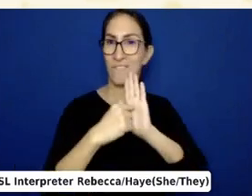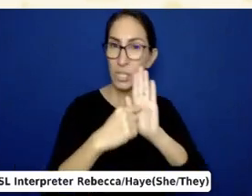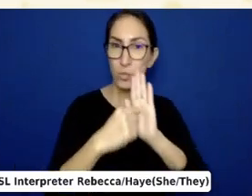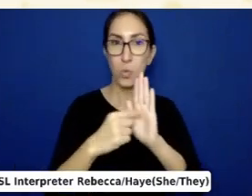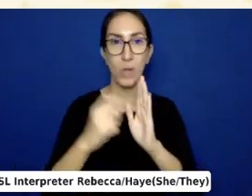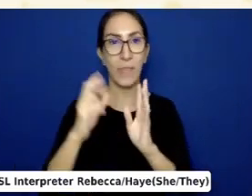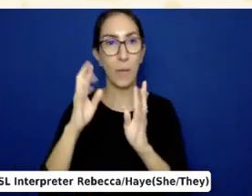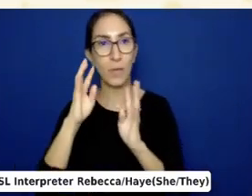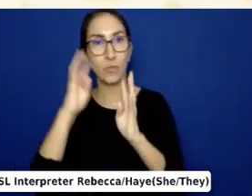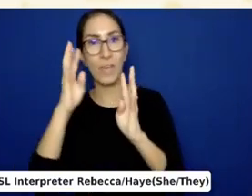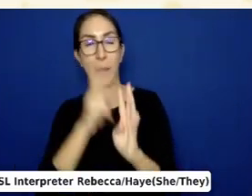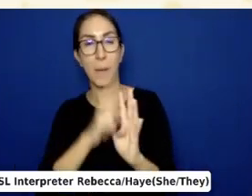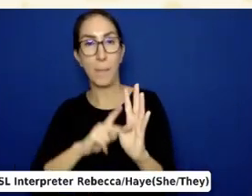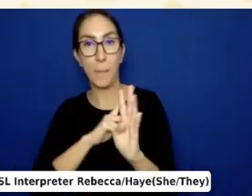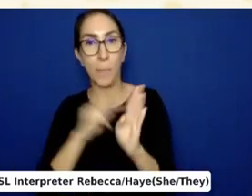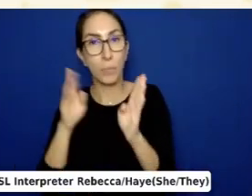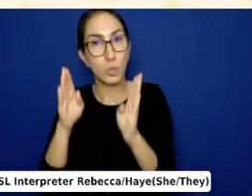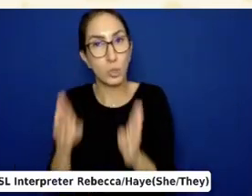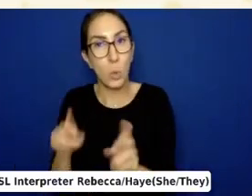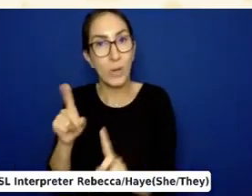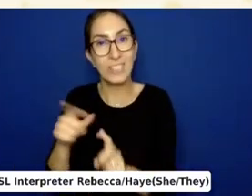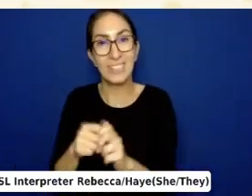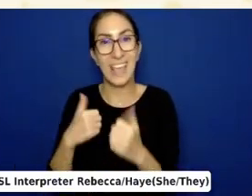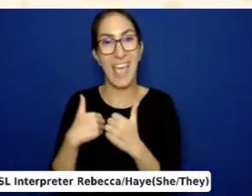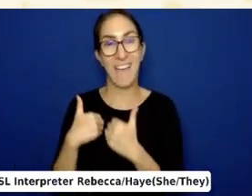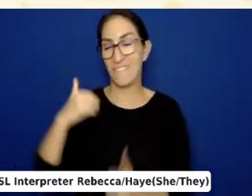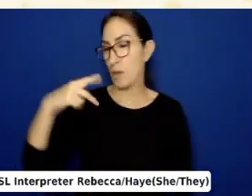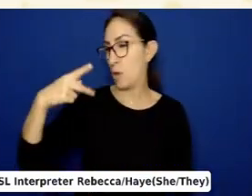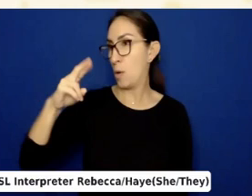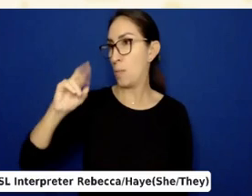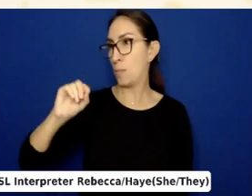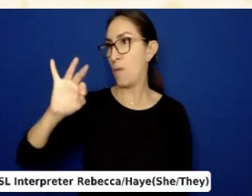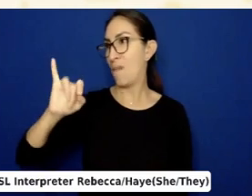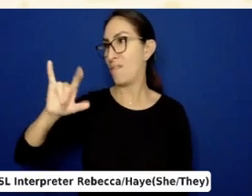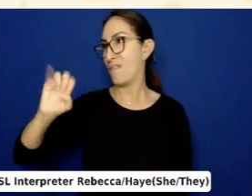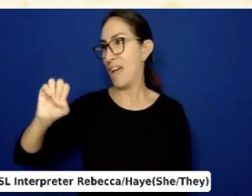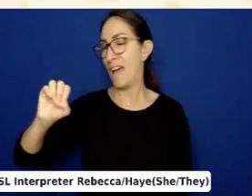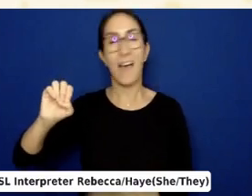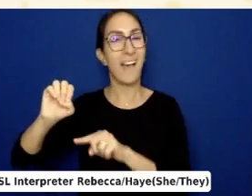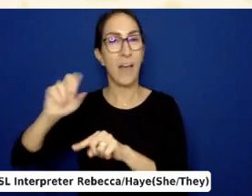with profiles that are extremely high technical profiles,